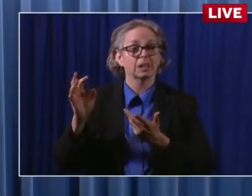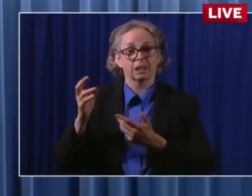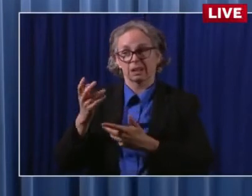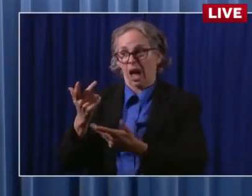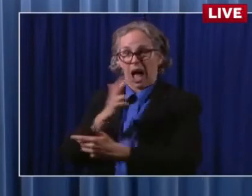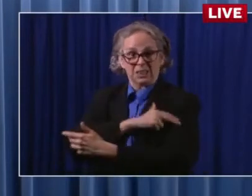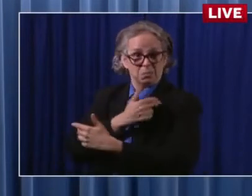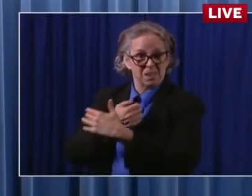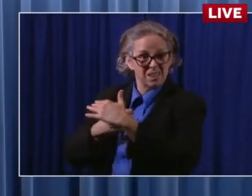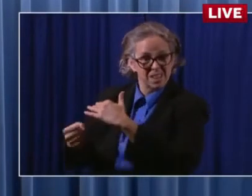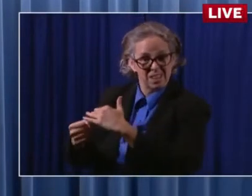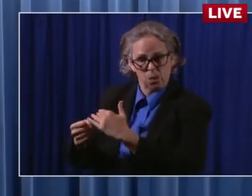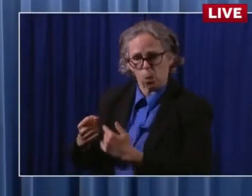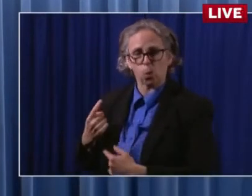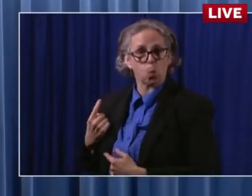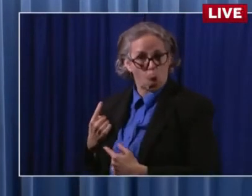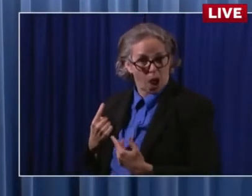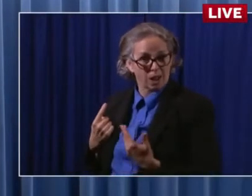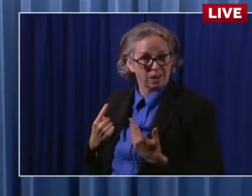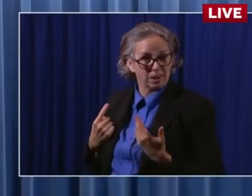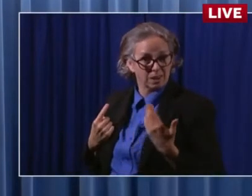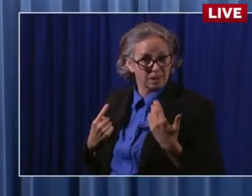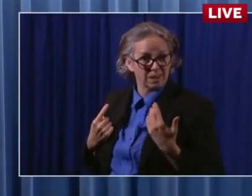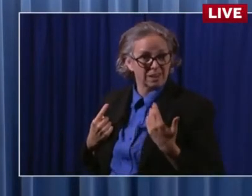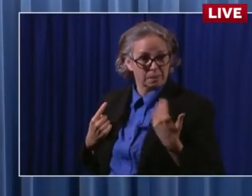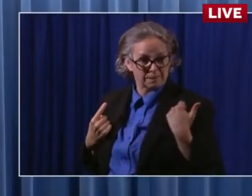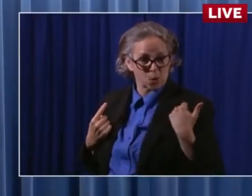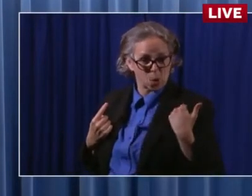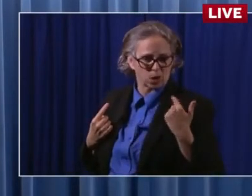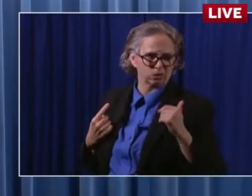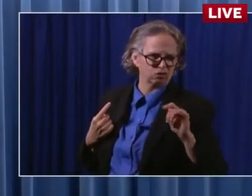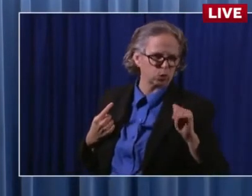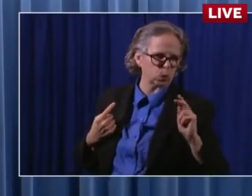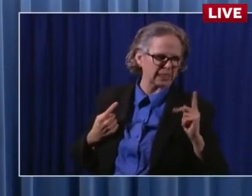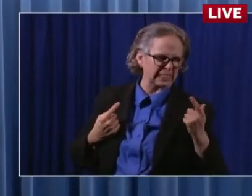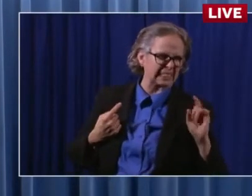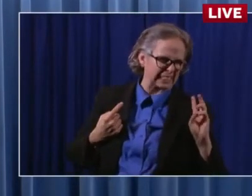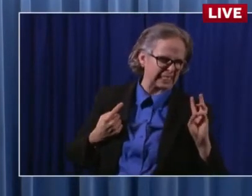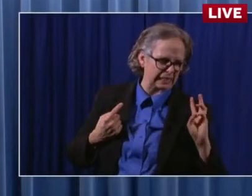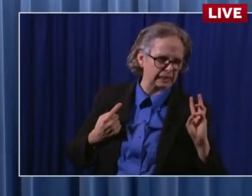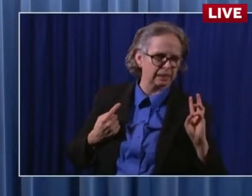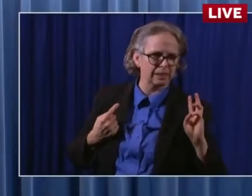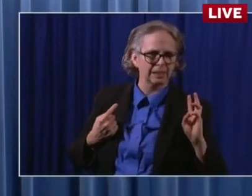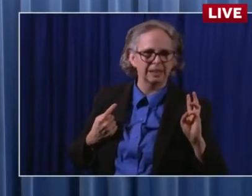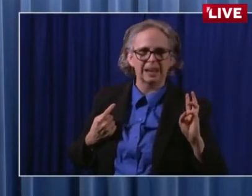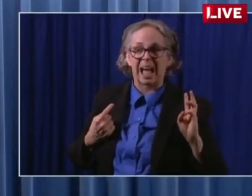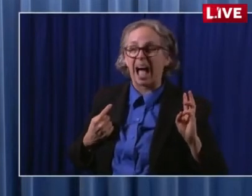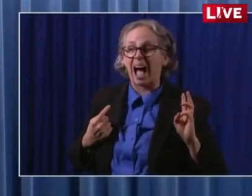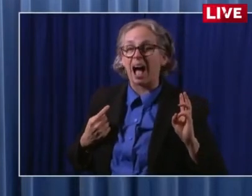TRUMBULL COUNTY RESIDENTS ARE BEING ADMITTED TO THE HOSPITAL FOR CORONA FROM ONE TO 616.